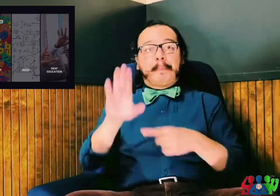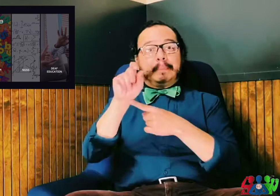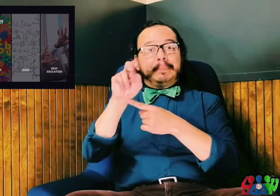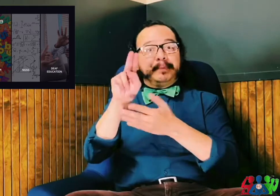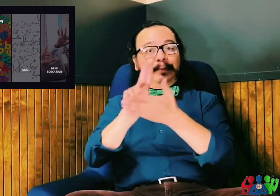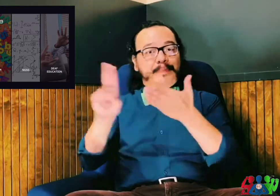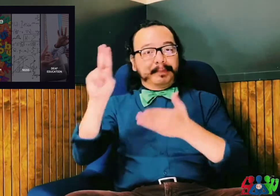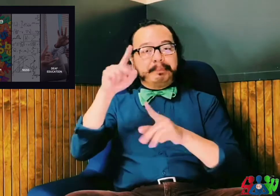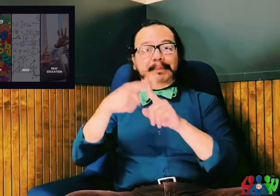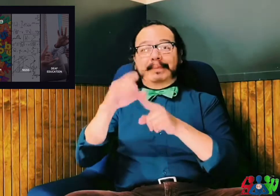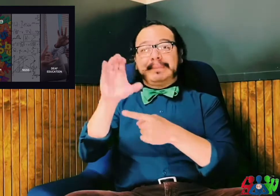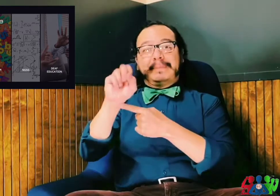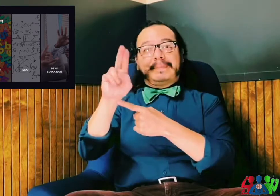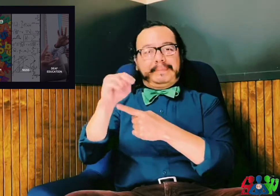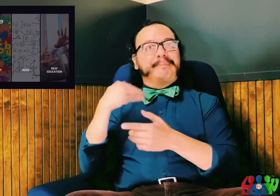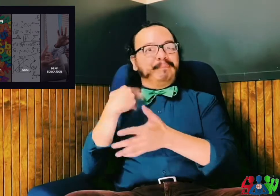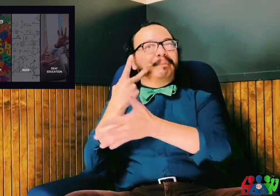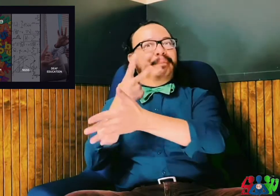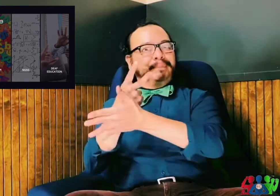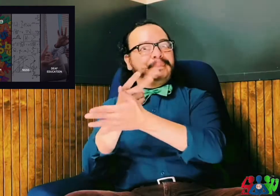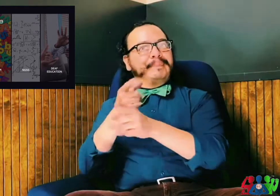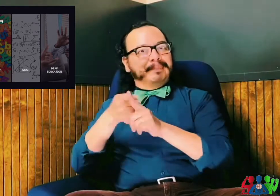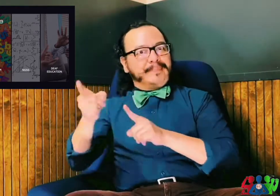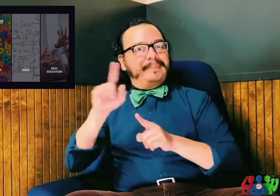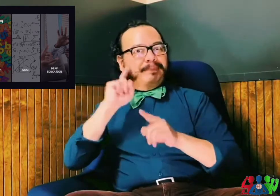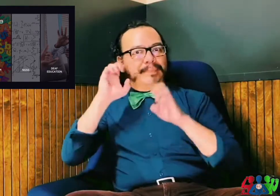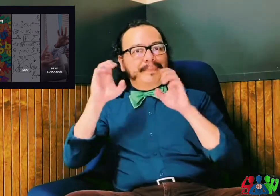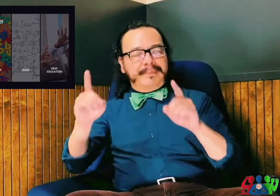The Graduate Programs of Boston University and University of California in San Diego offer Deaf Education/Bilingual Education.